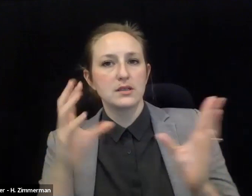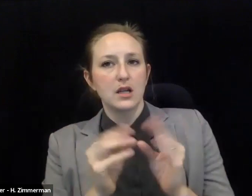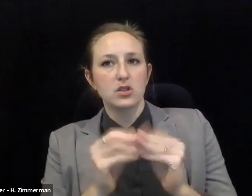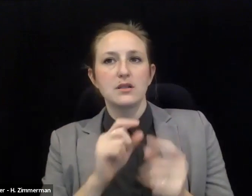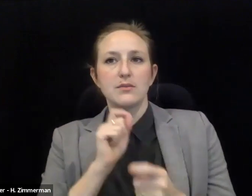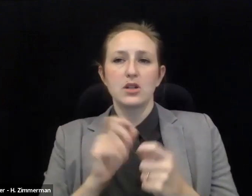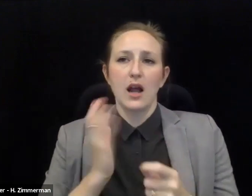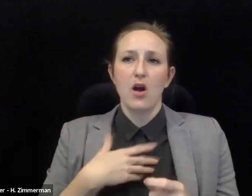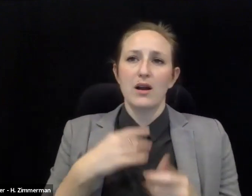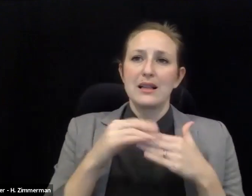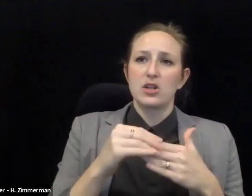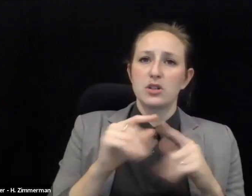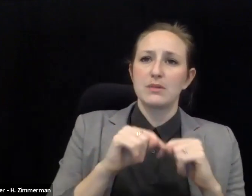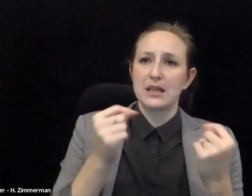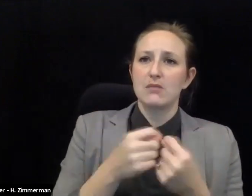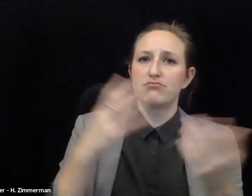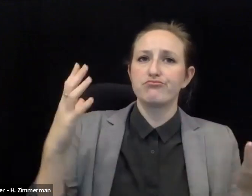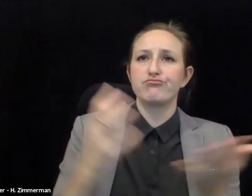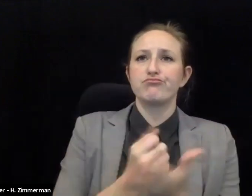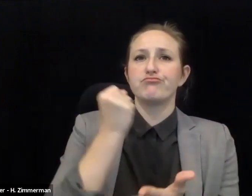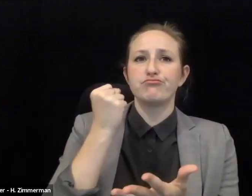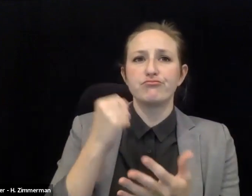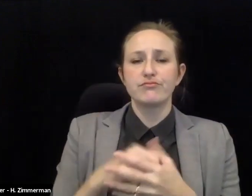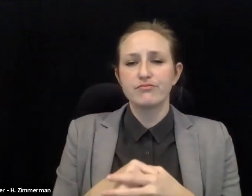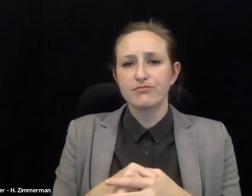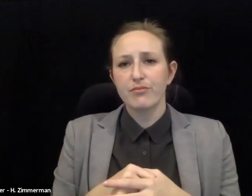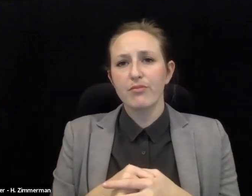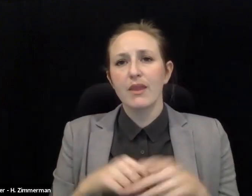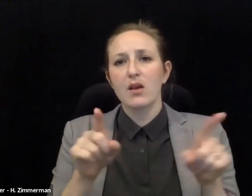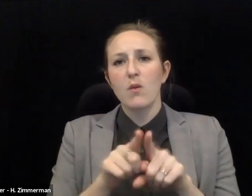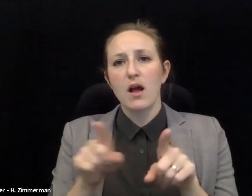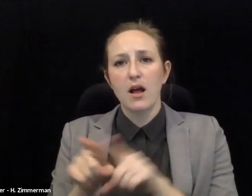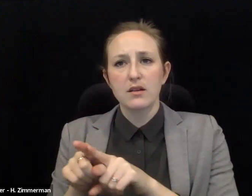Really took advantage of as well as a lot of really great